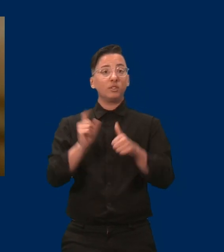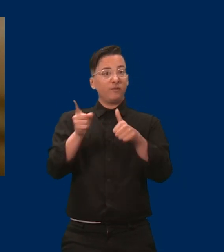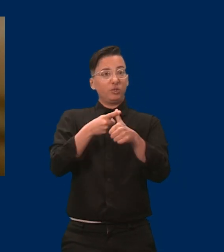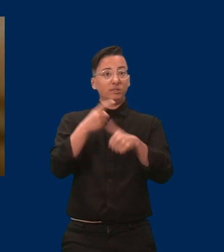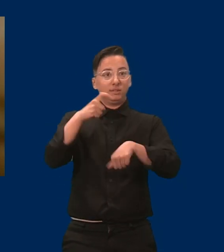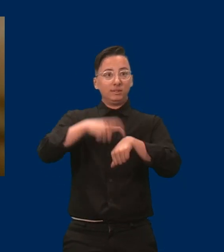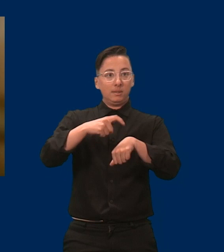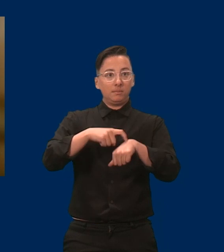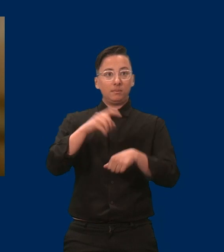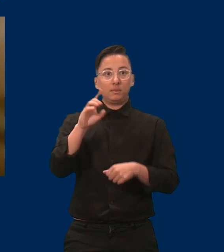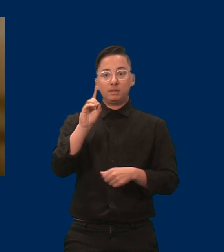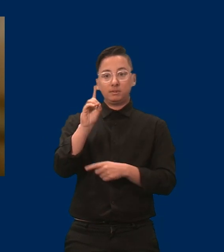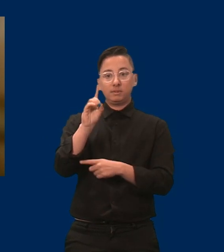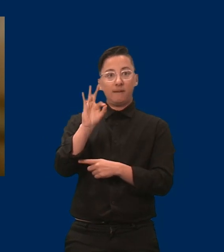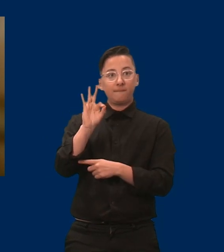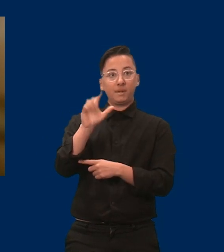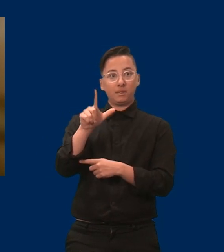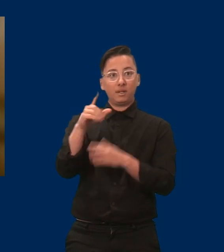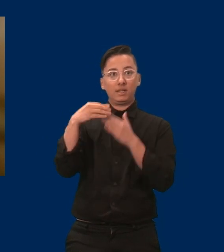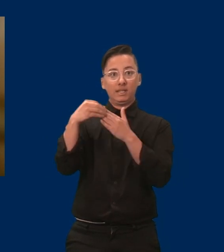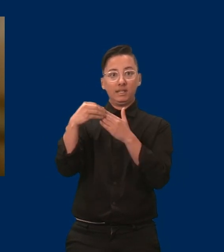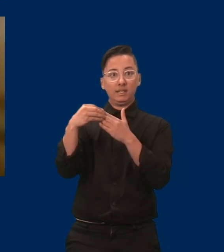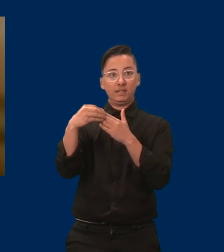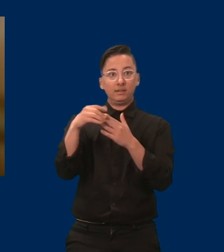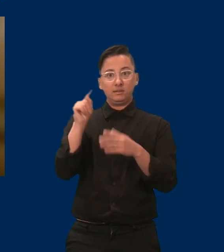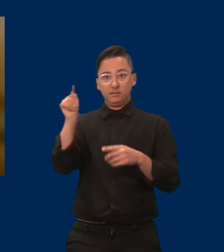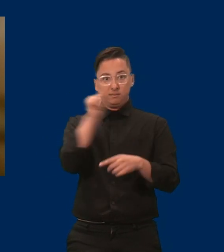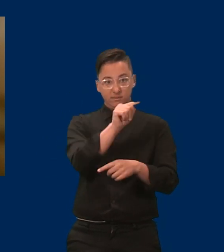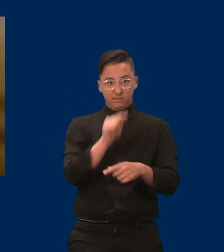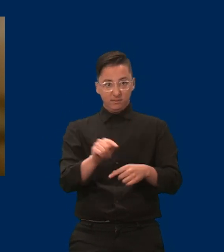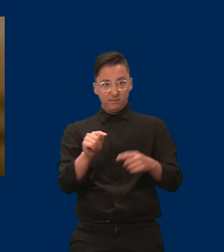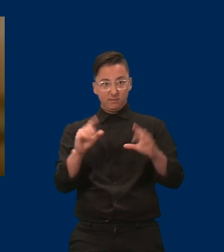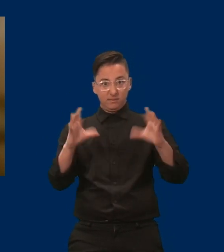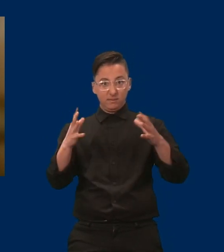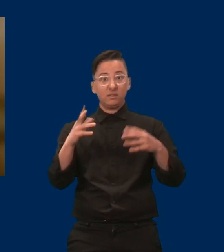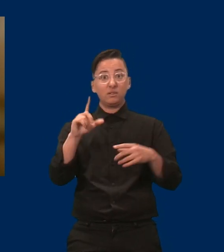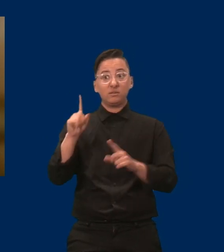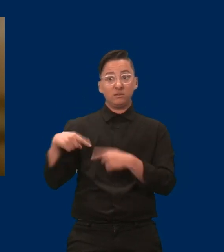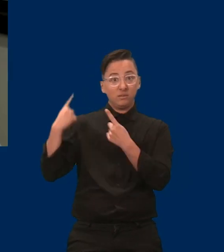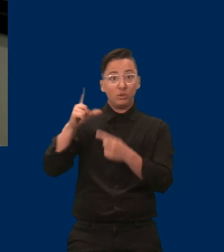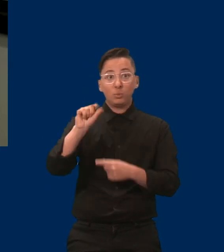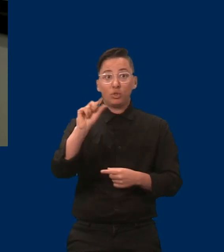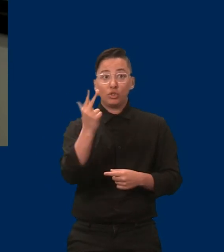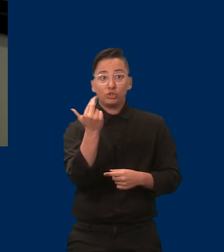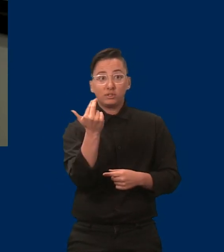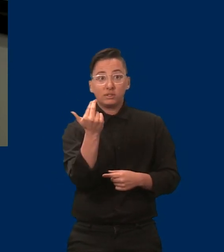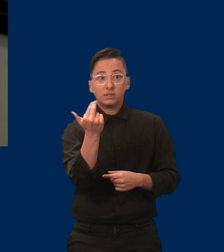since to 2013, right, 2012 election. What does that mean?